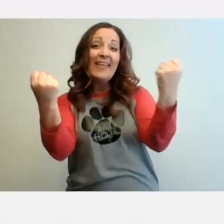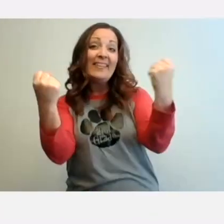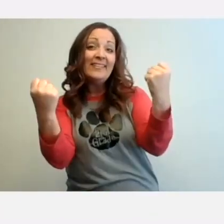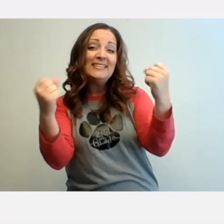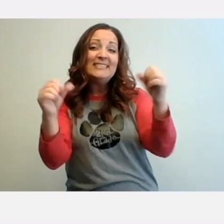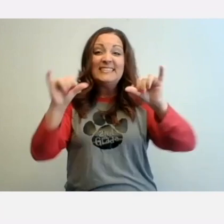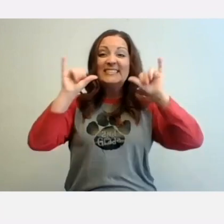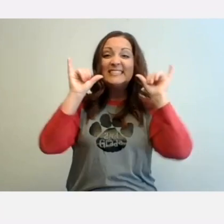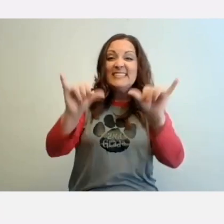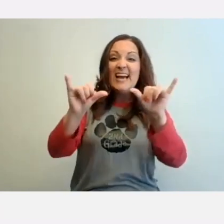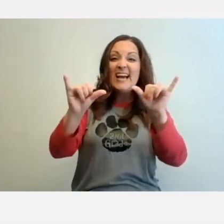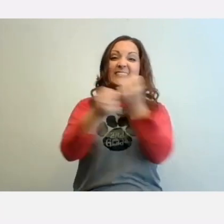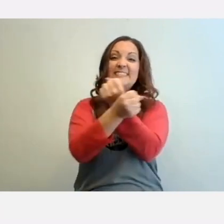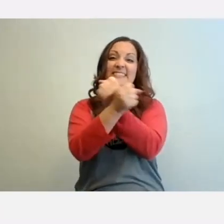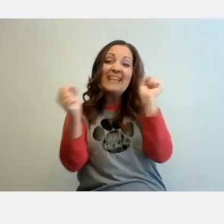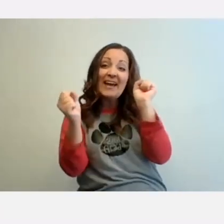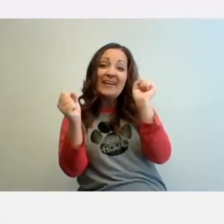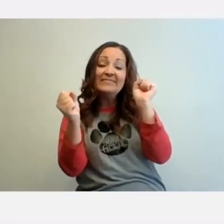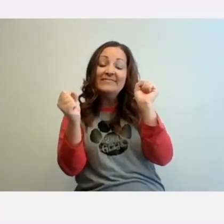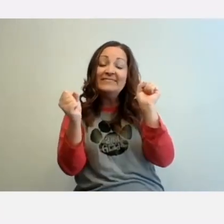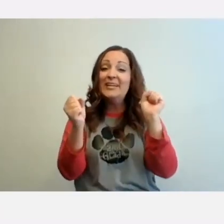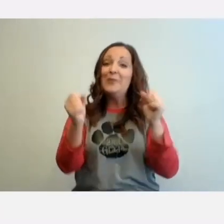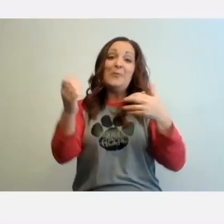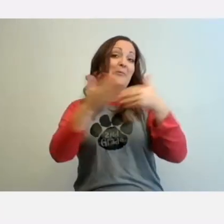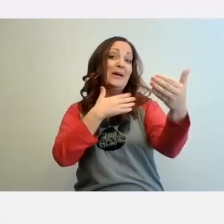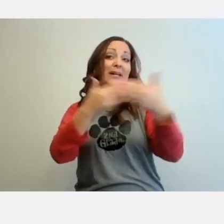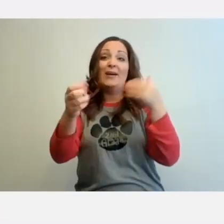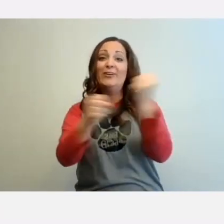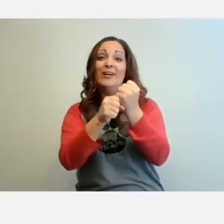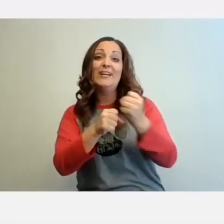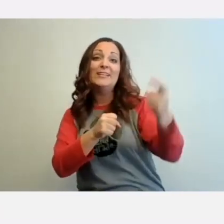Lastly, I just want to encourage you to stay healthy, stay safe,